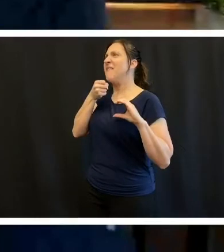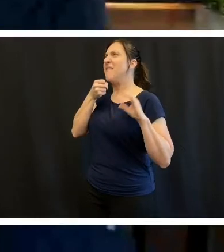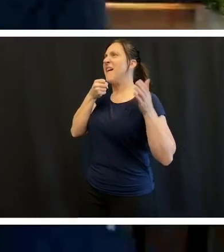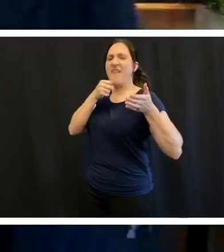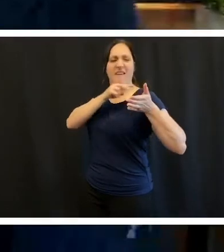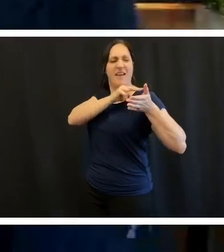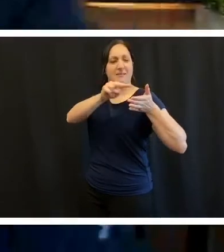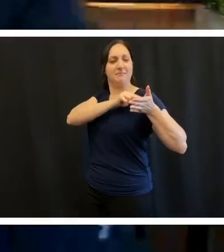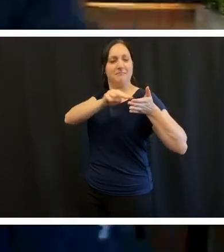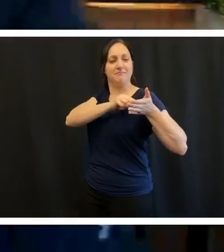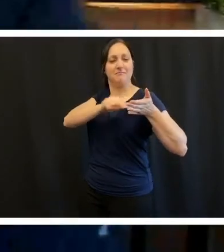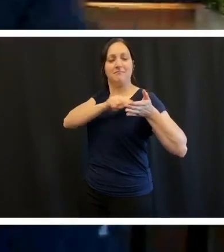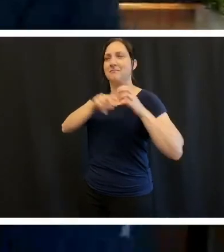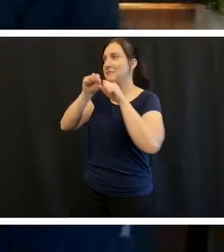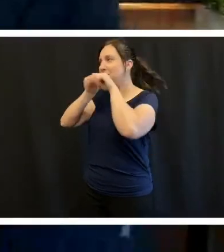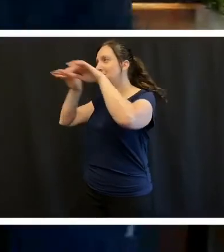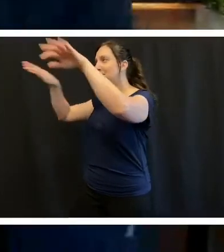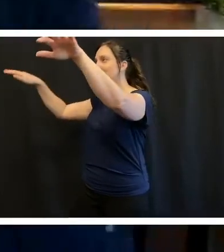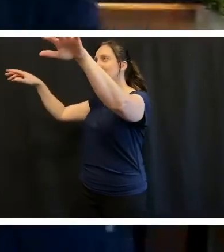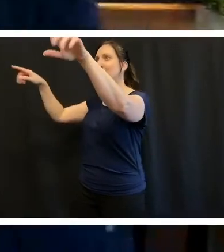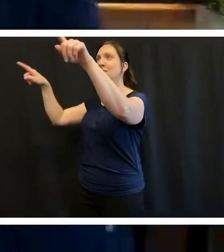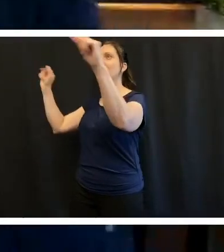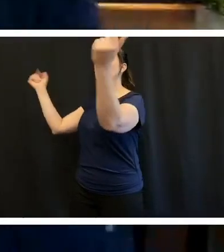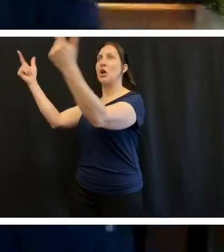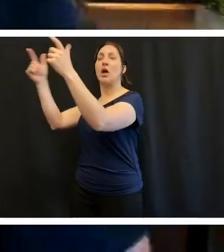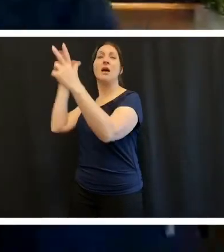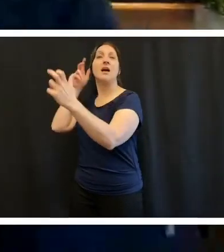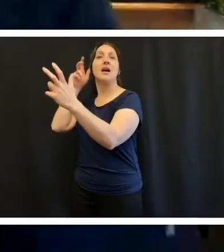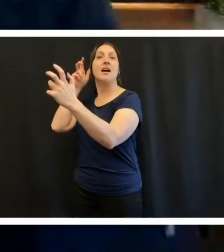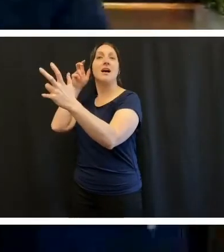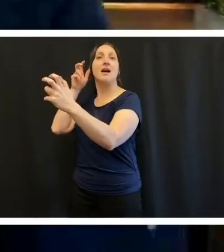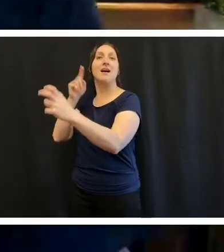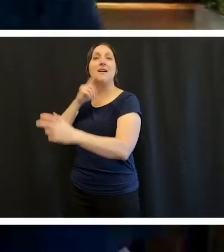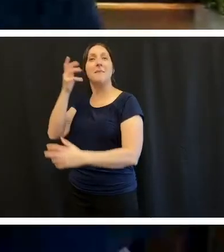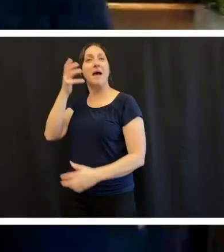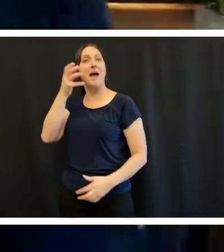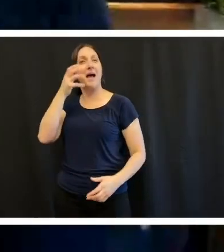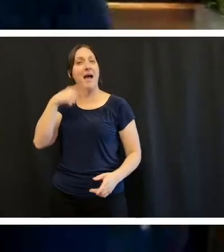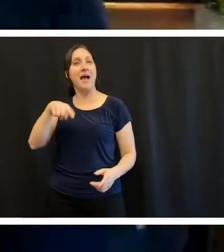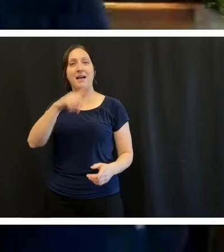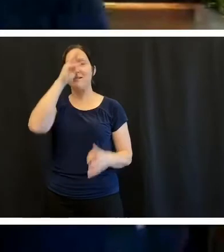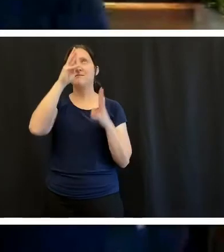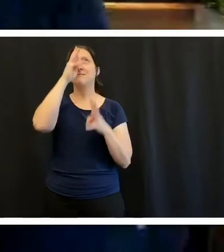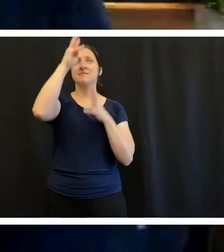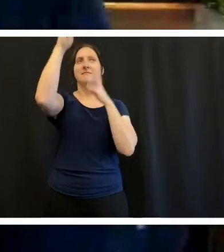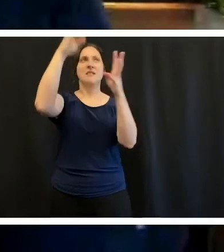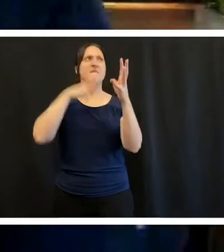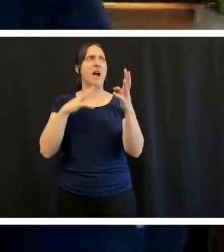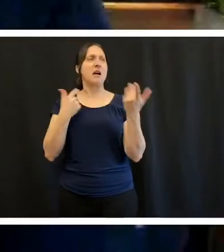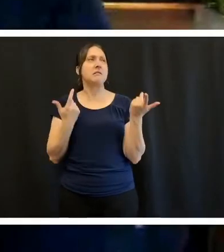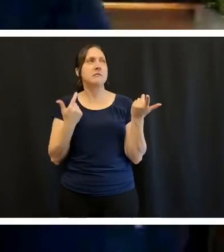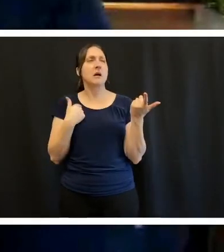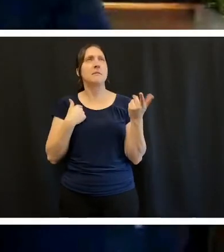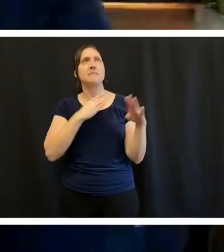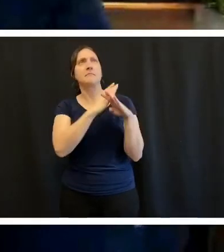It's amazing how creative people can be when they really care about connecting back